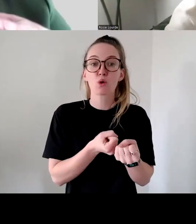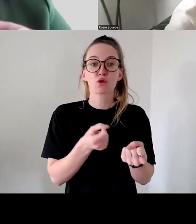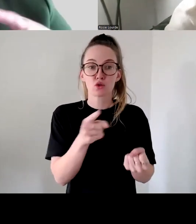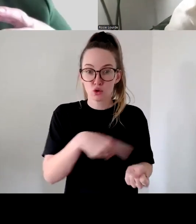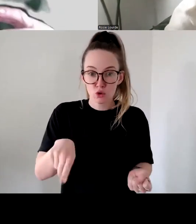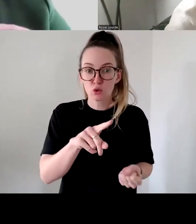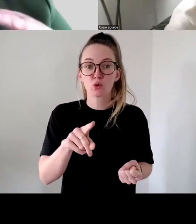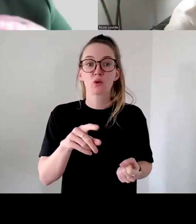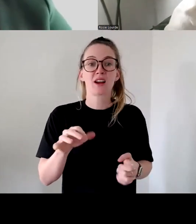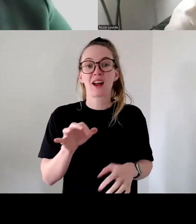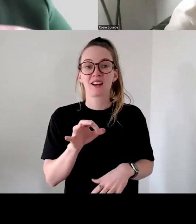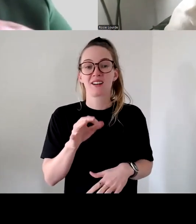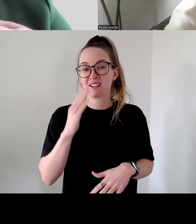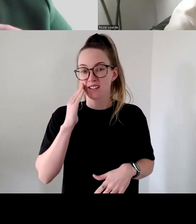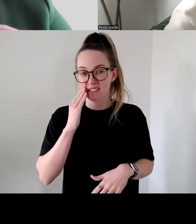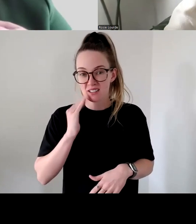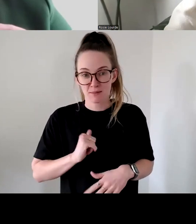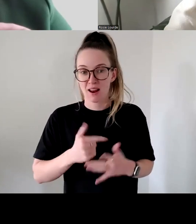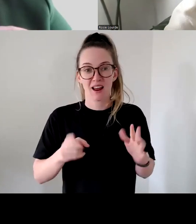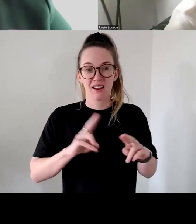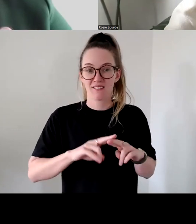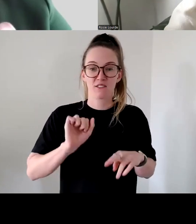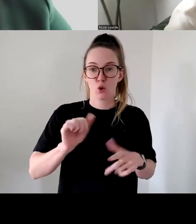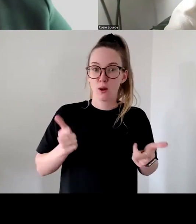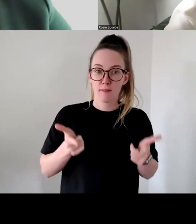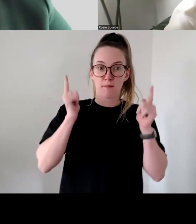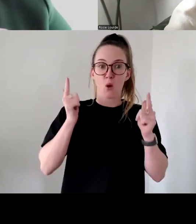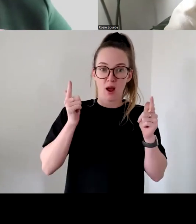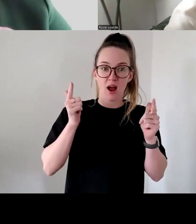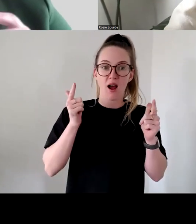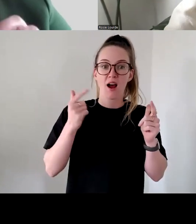employer providing them, so big companies might have employee assistance programs,